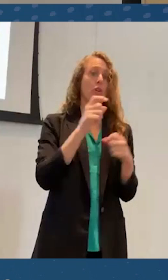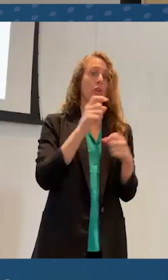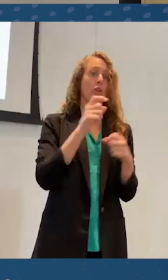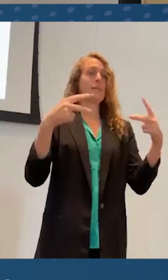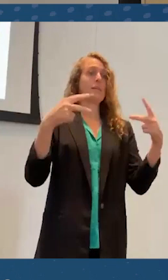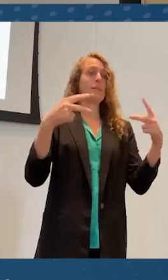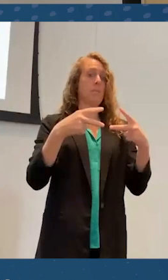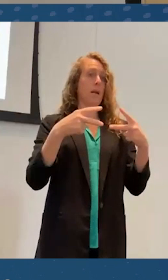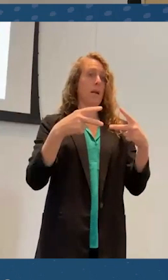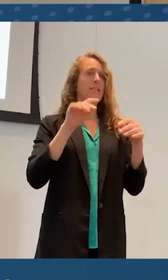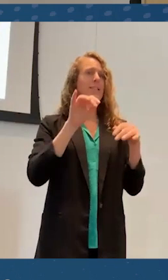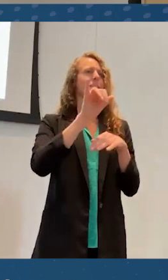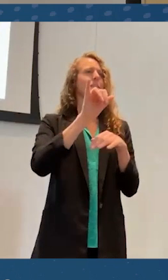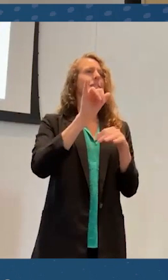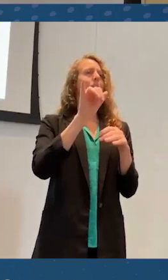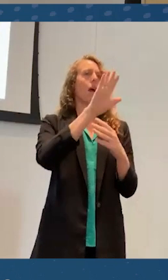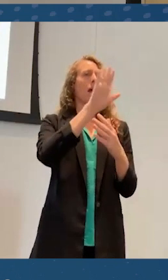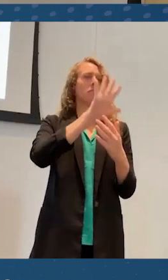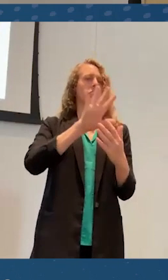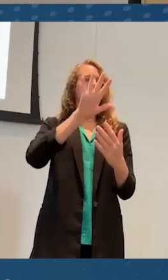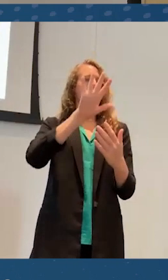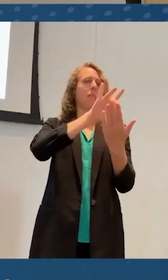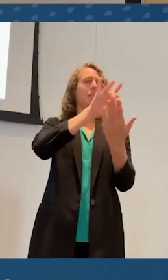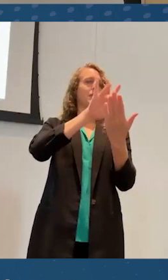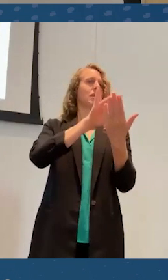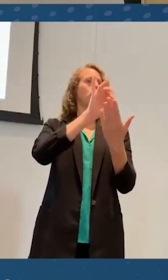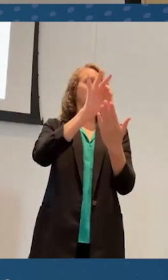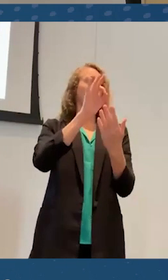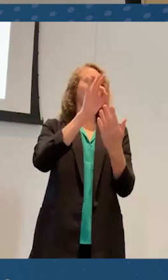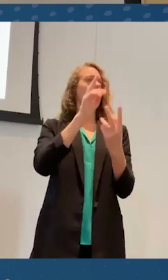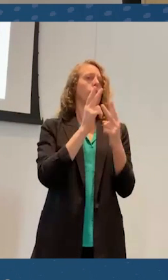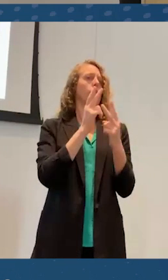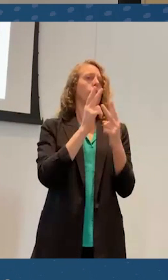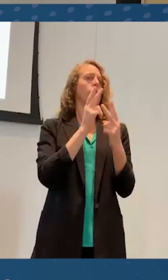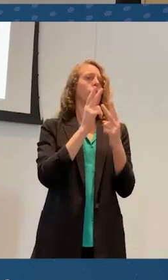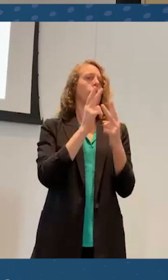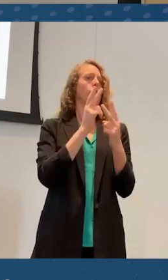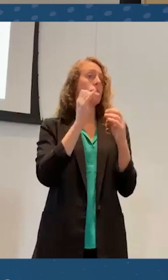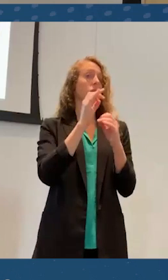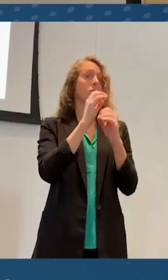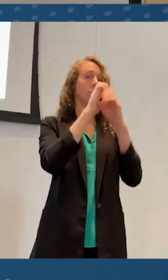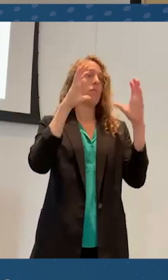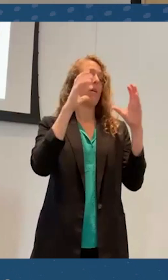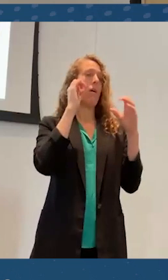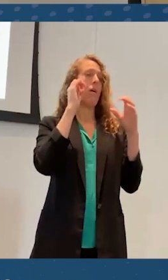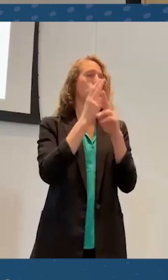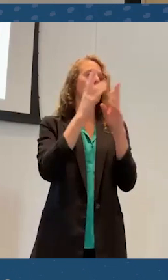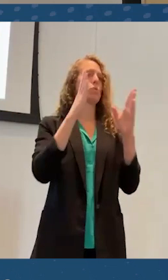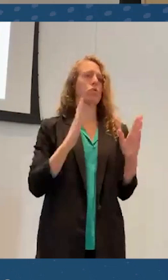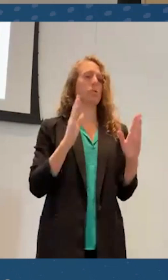in the center of the user's vision, so that we can reduce that eye strain